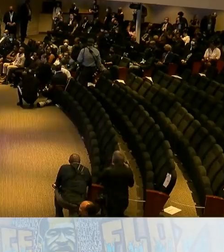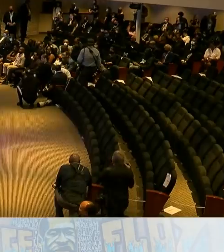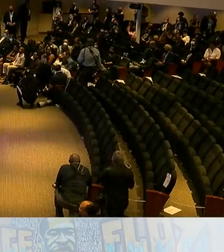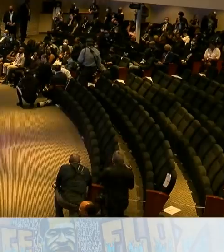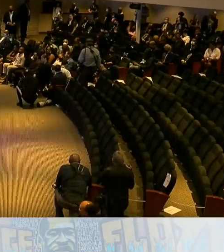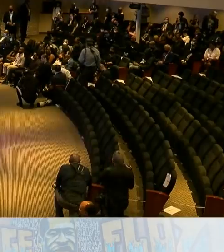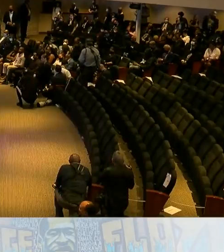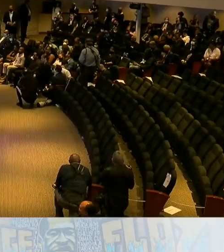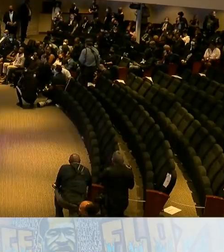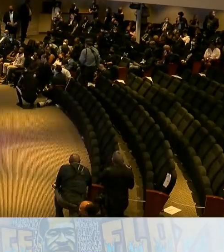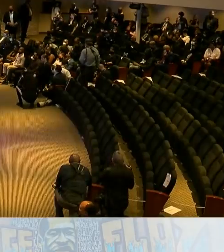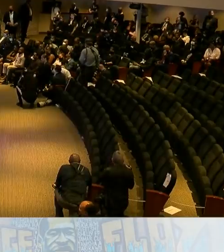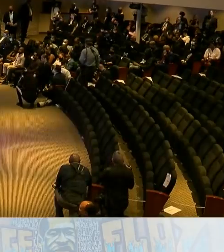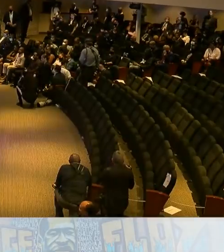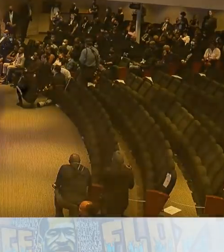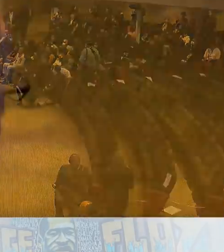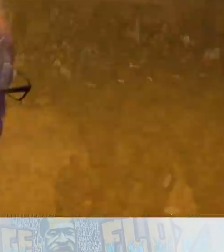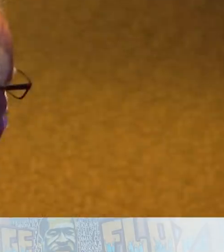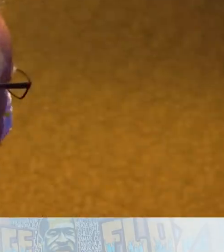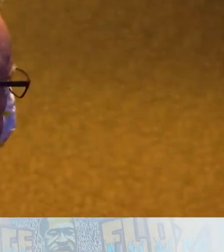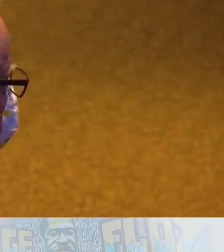THAT'S WHY I'M SAFE